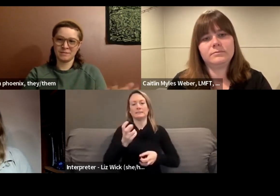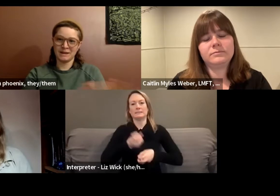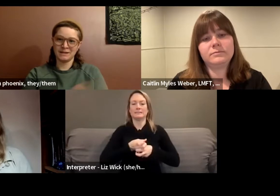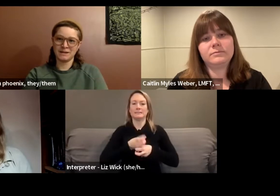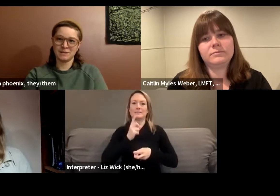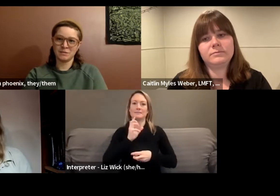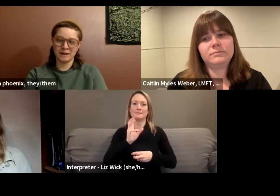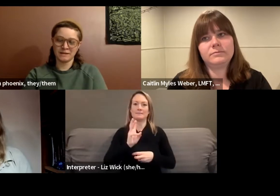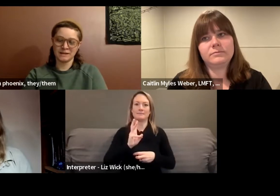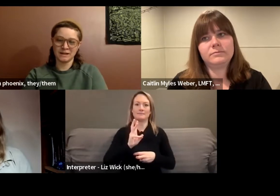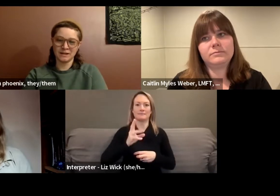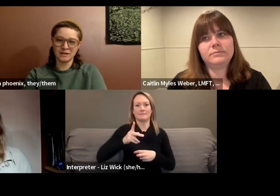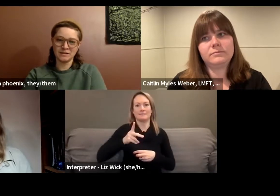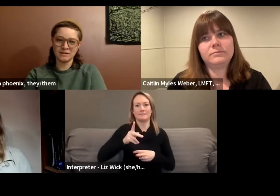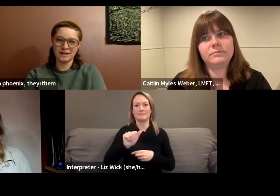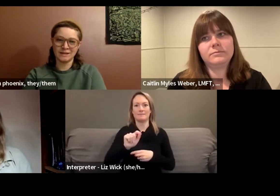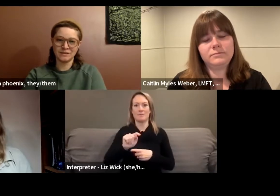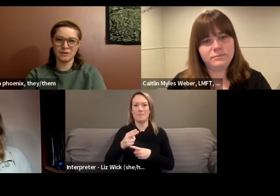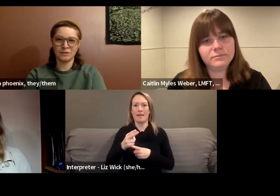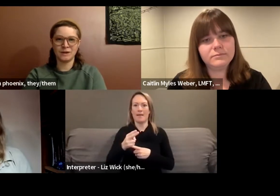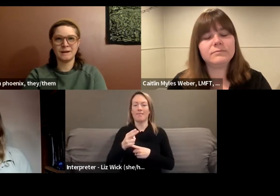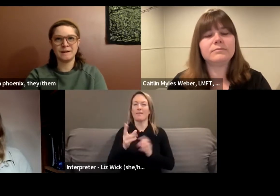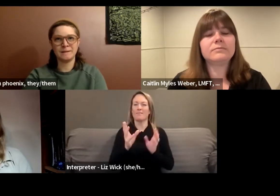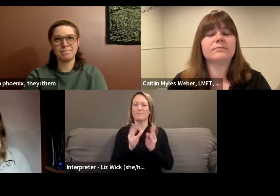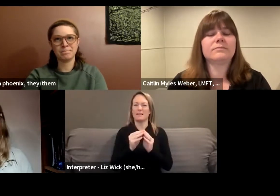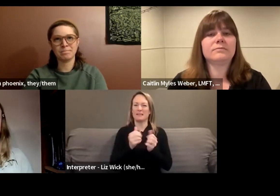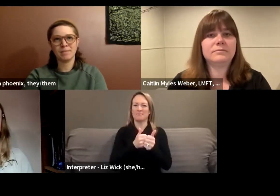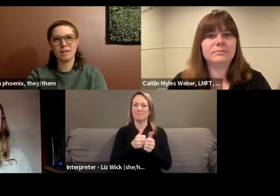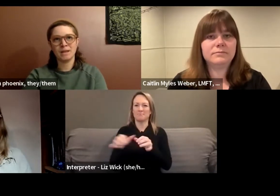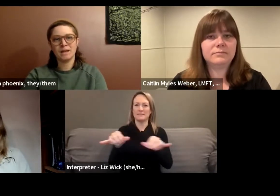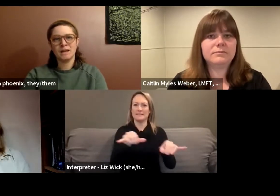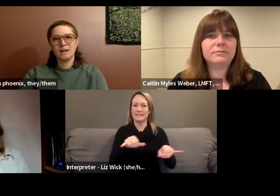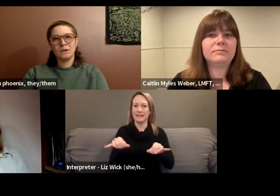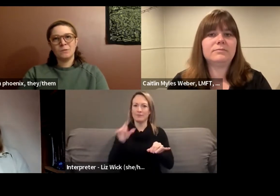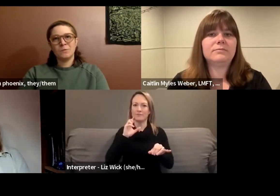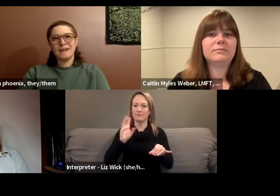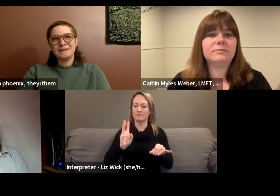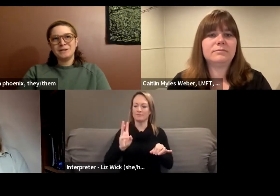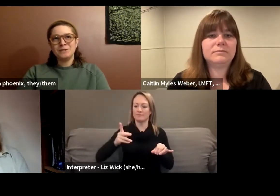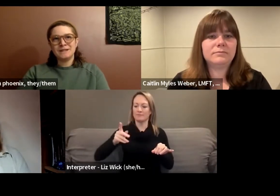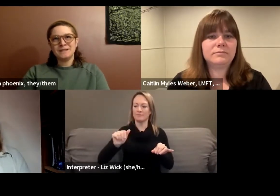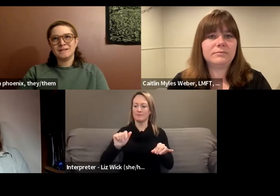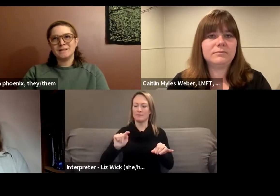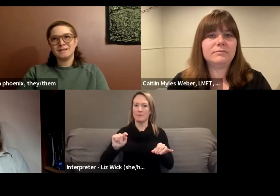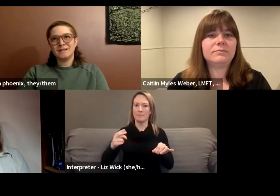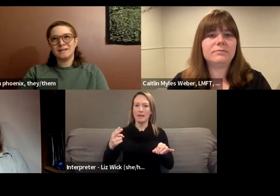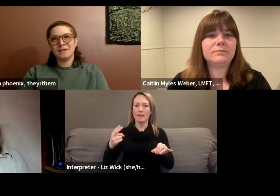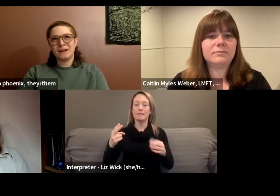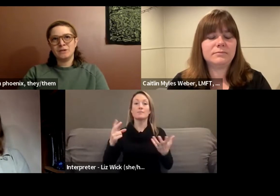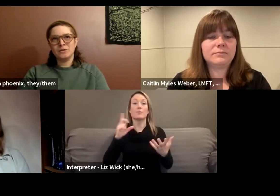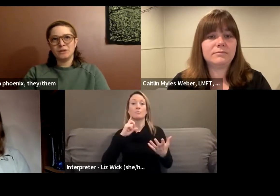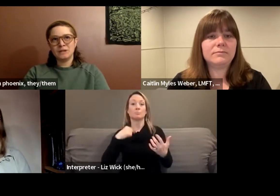meeting the WPATH standards. And so what I do is, you know, I usually start